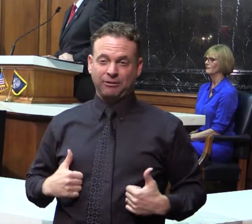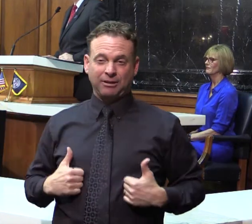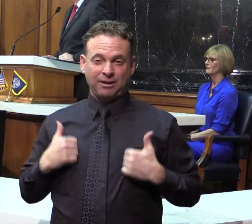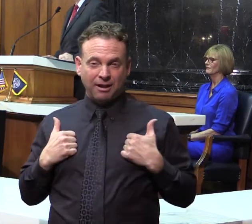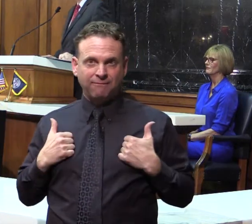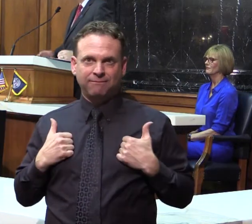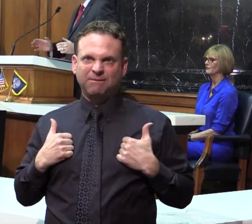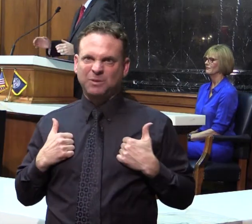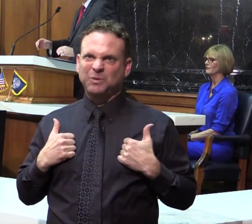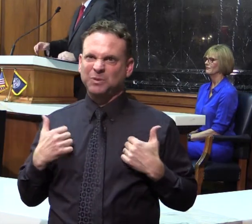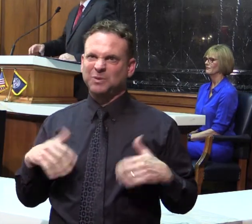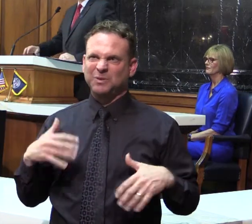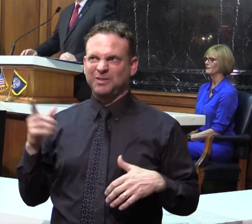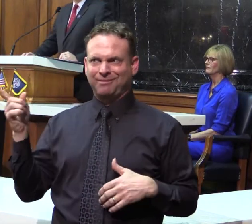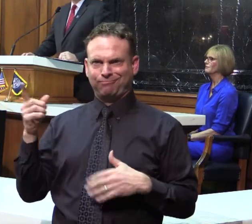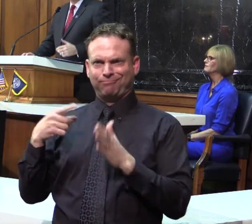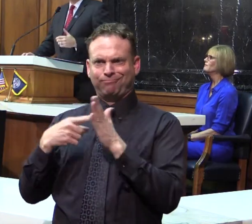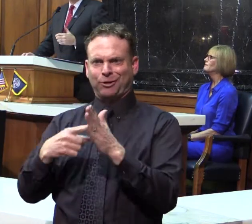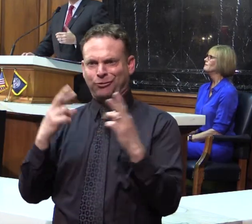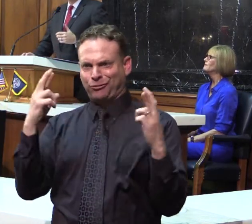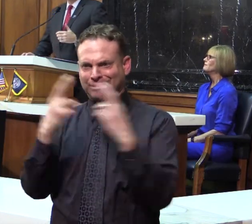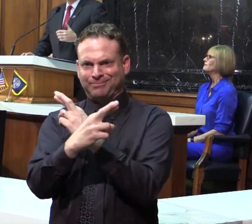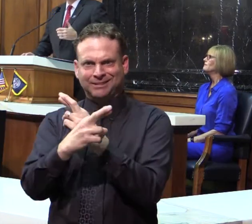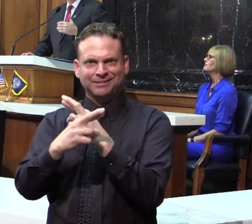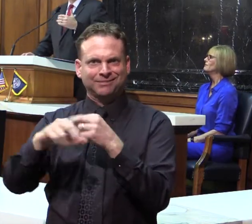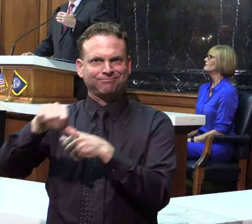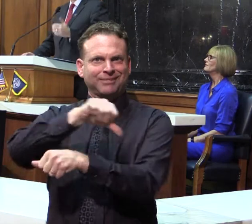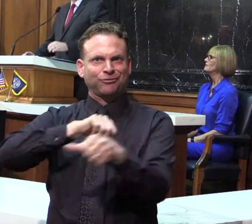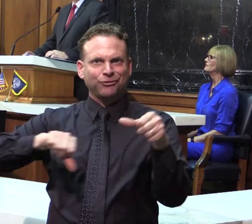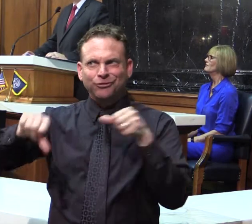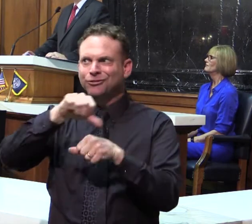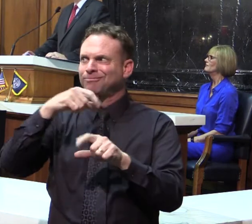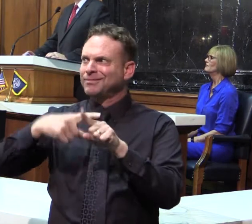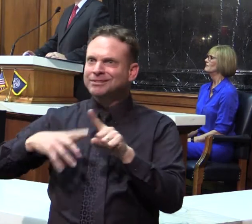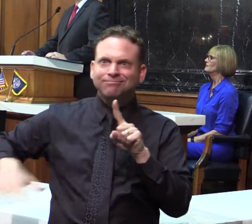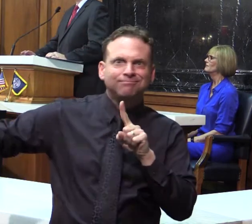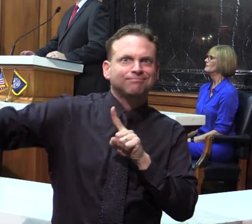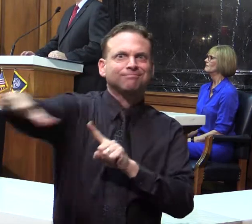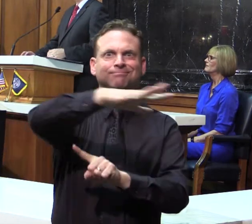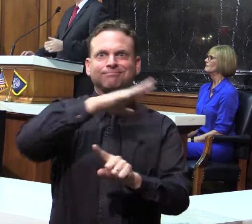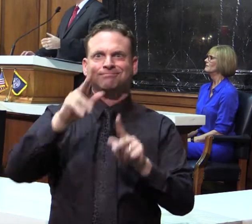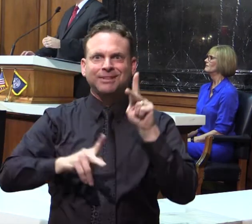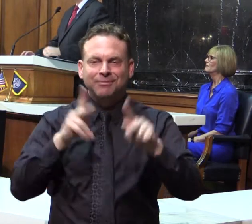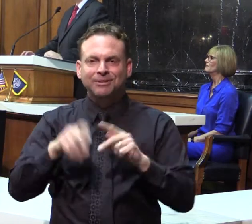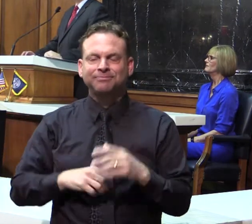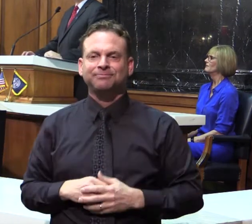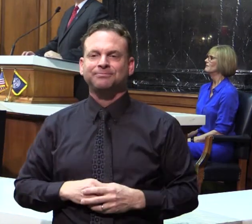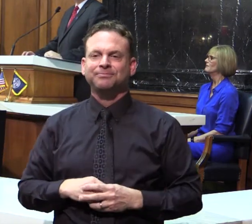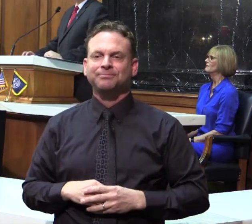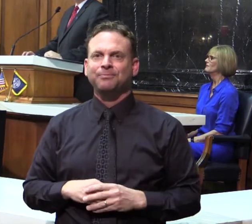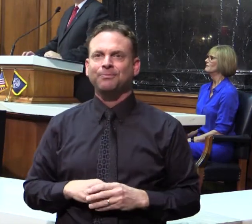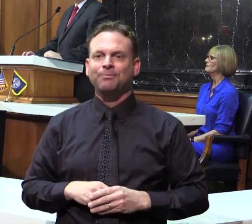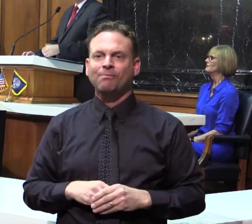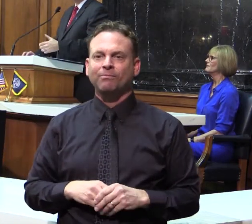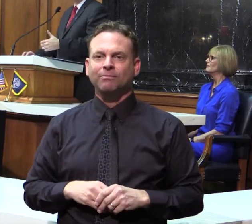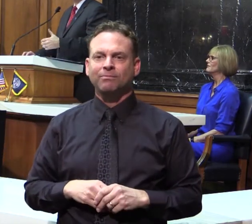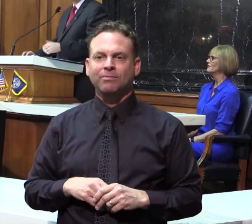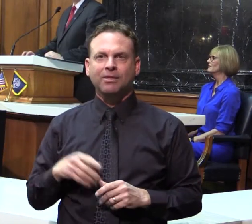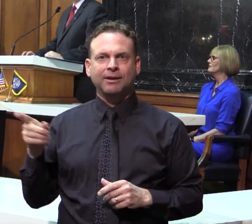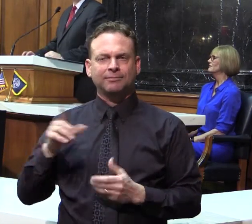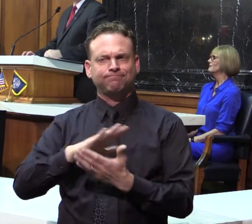So, going forward, I’m going to view “CIVILITY” as the very foundation... that all 5 pillars